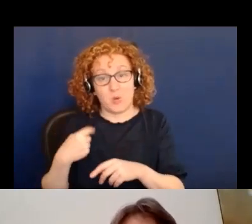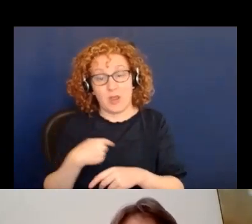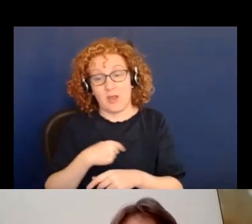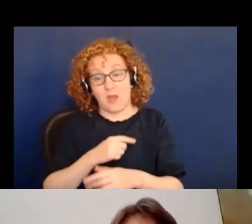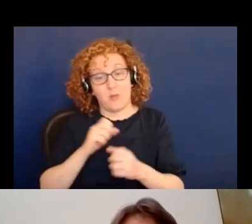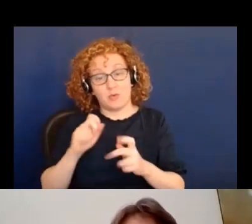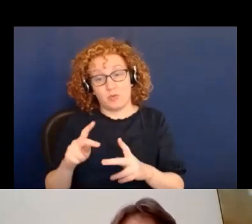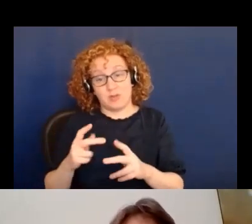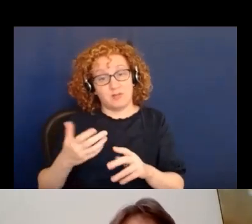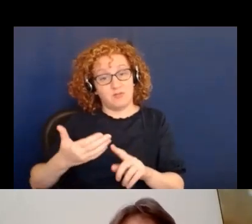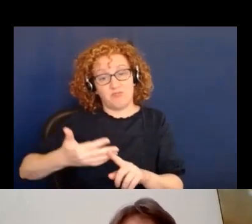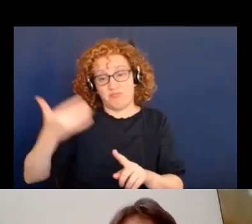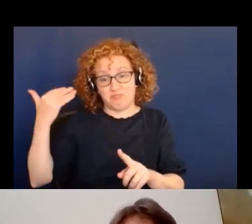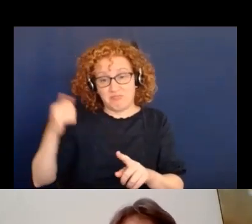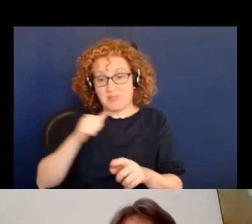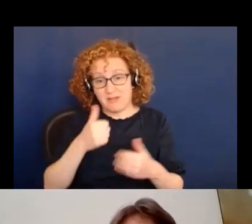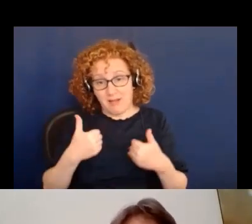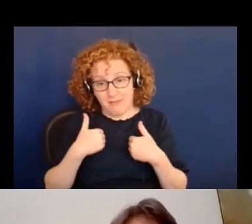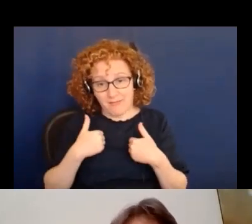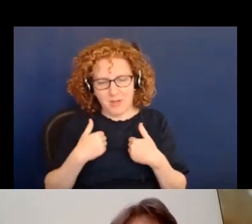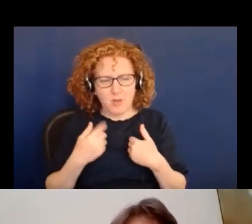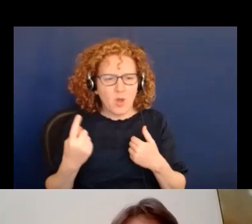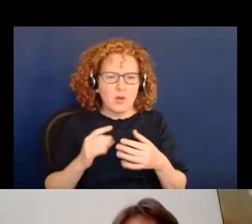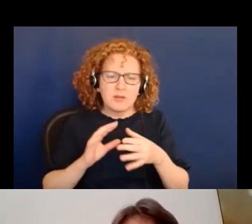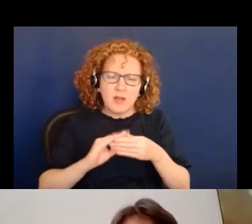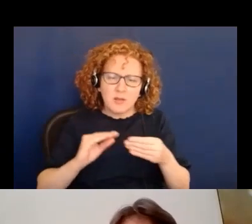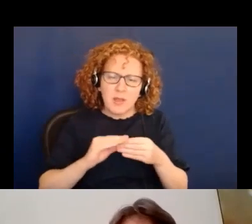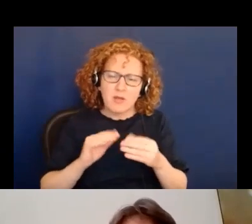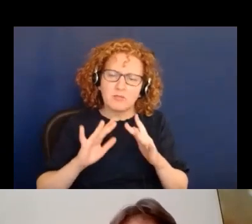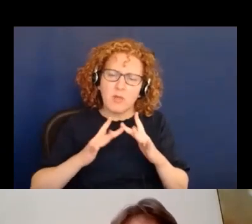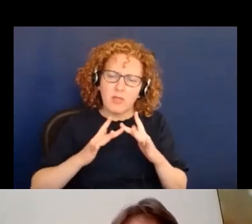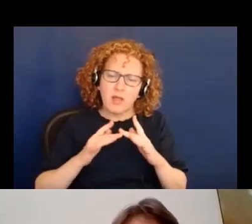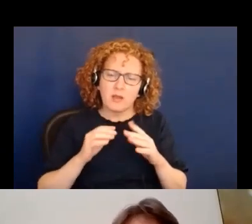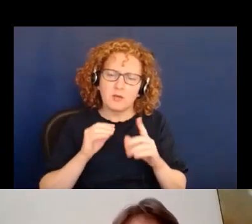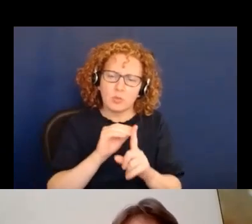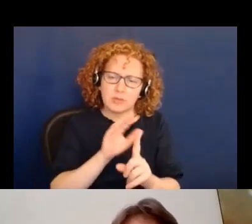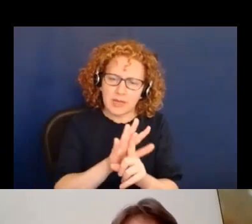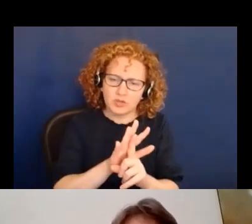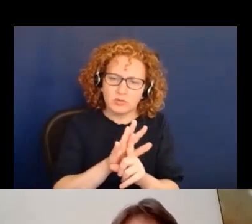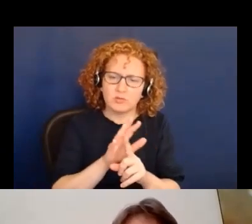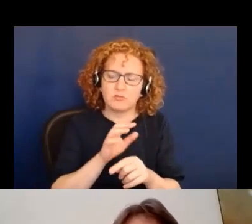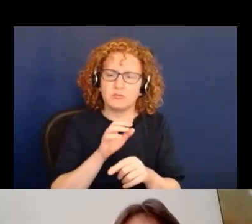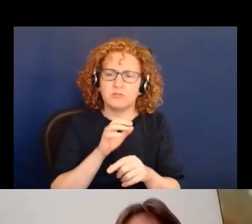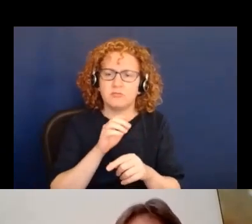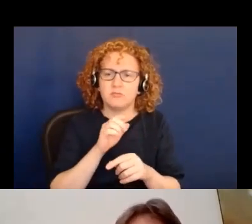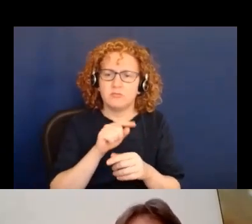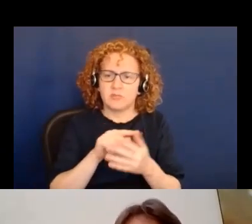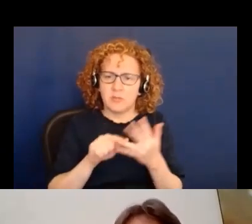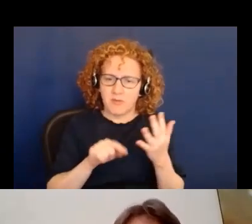um we've always talked about online orientation and done some of those um things but now that